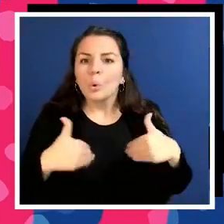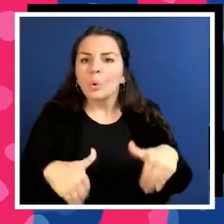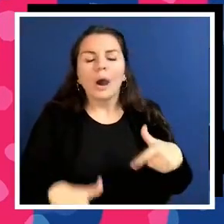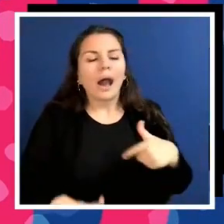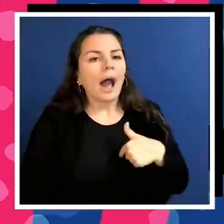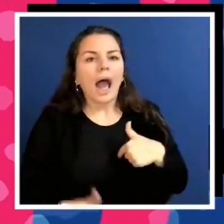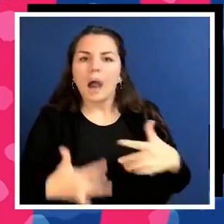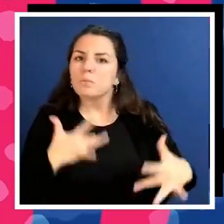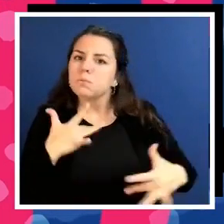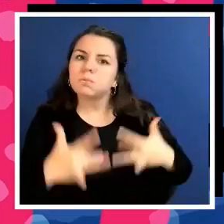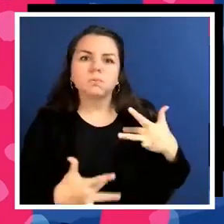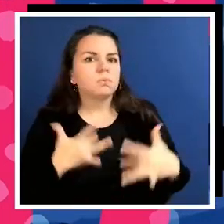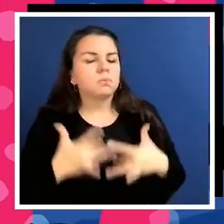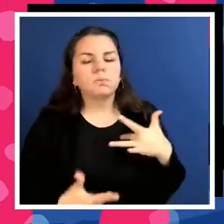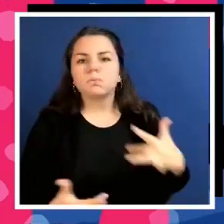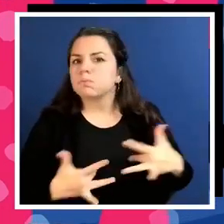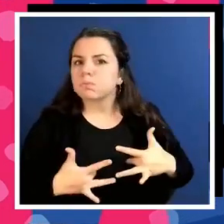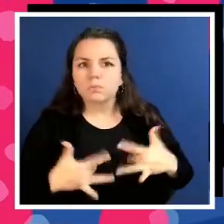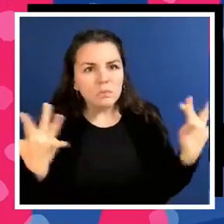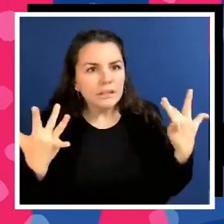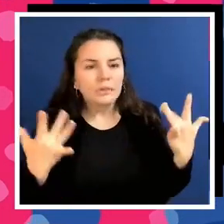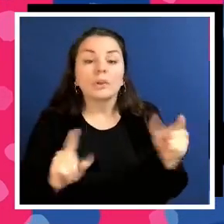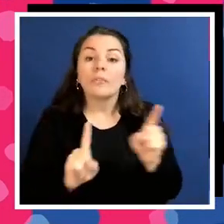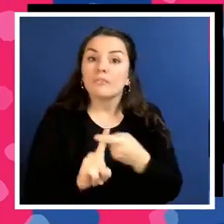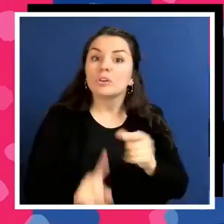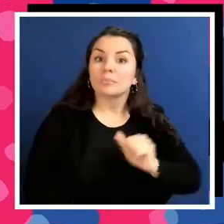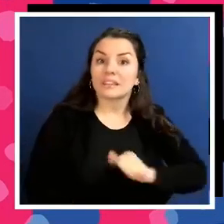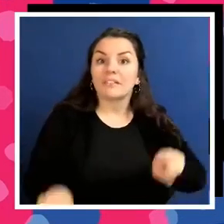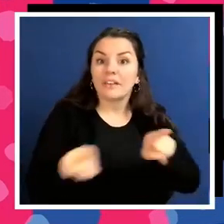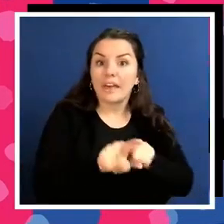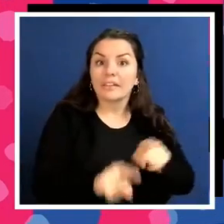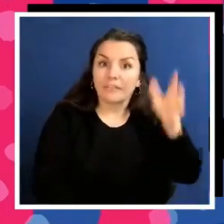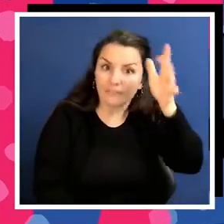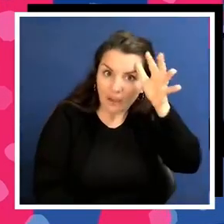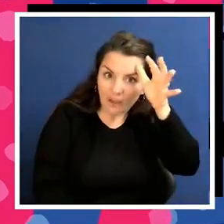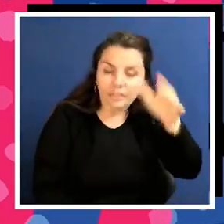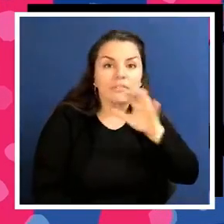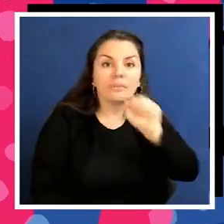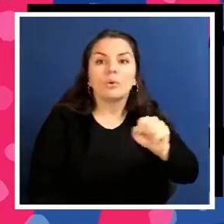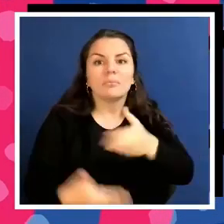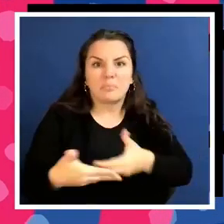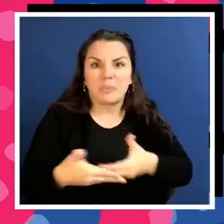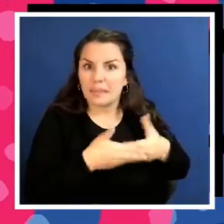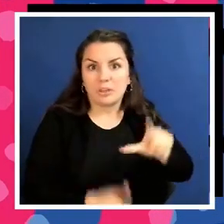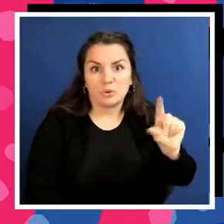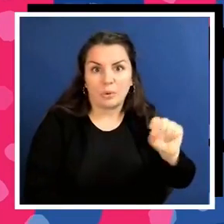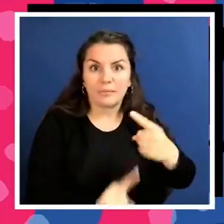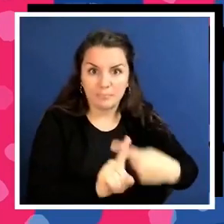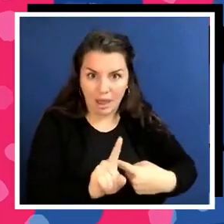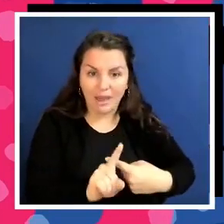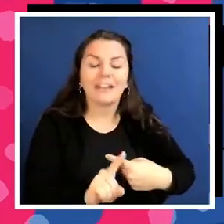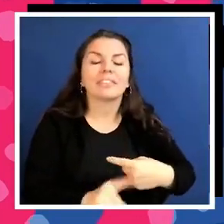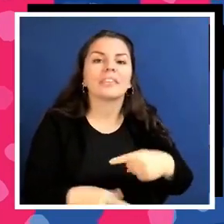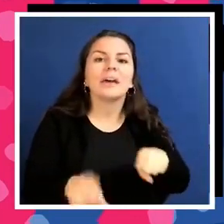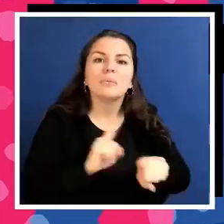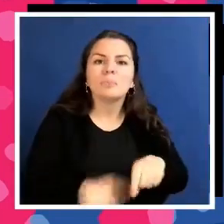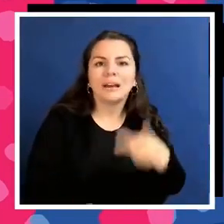GUARANTEED INCOME.